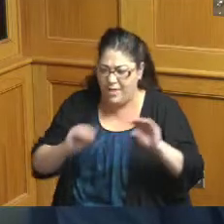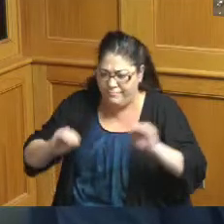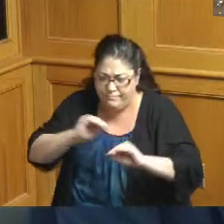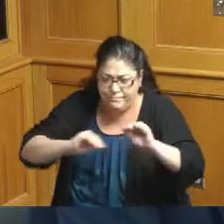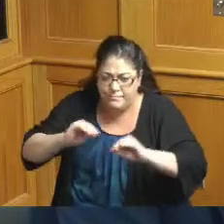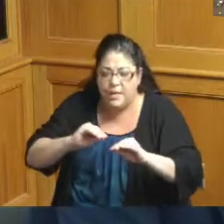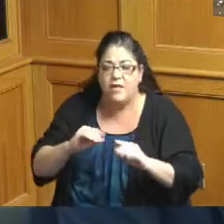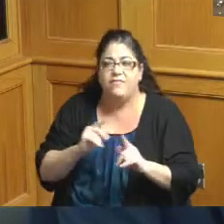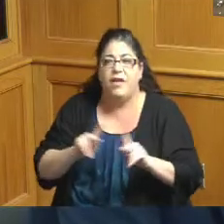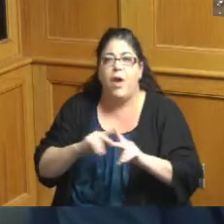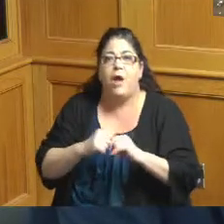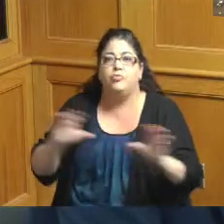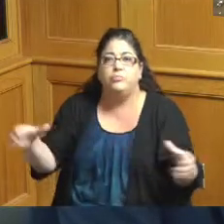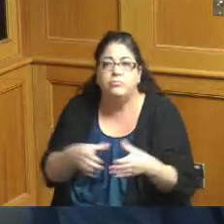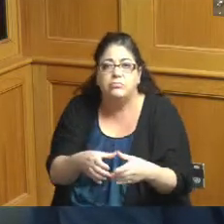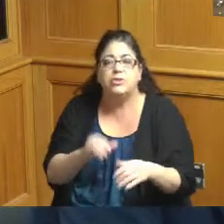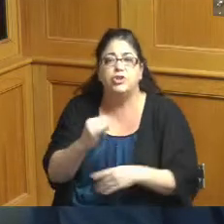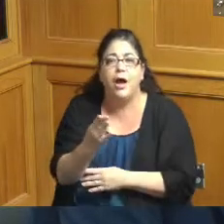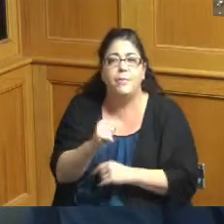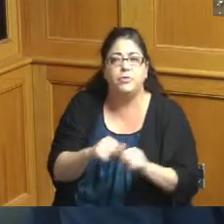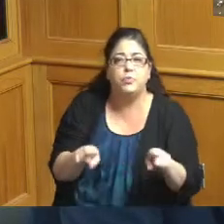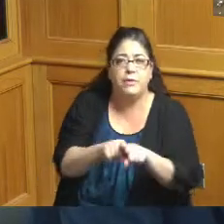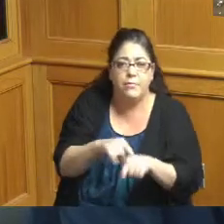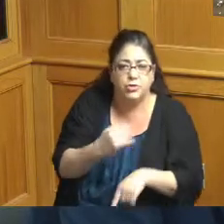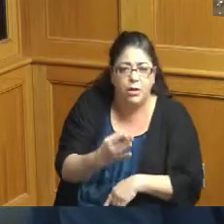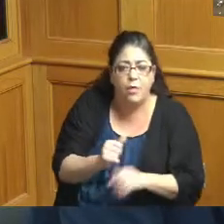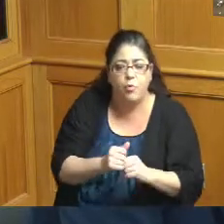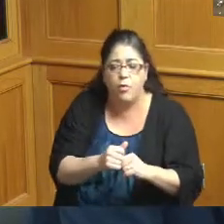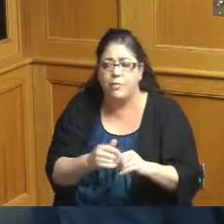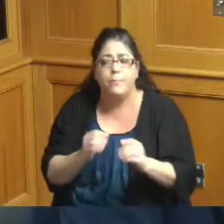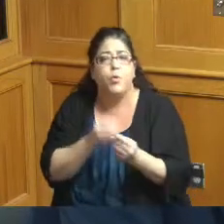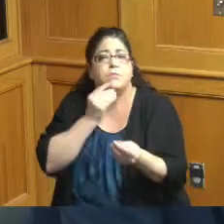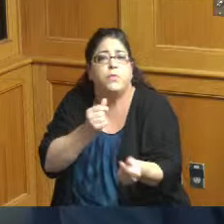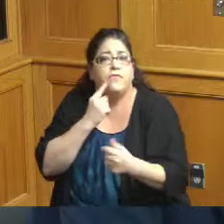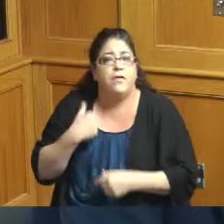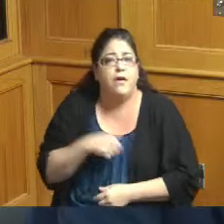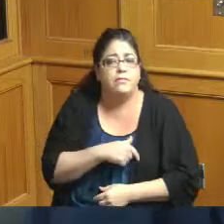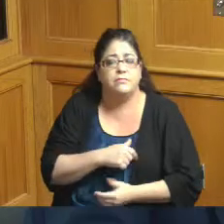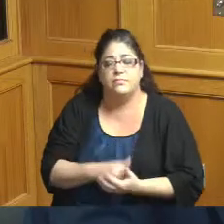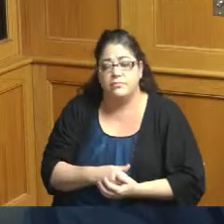and to assist the families that come to us but we are still requesting the equipment of less